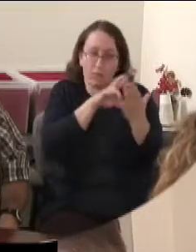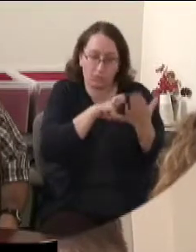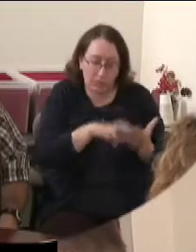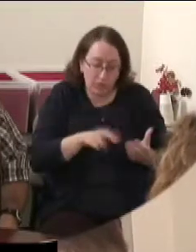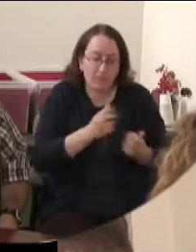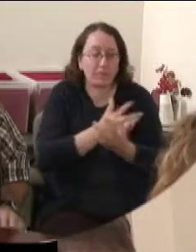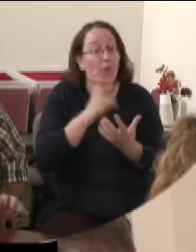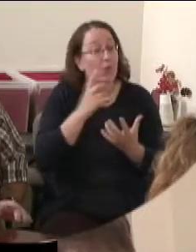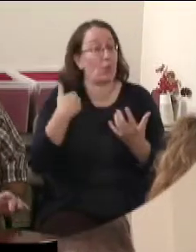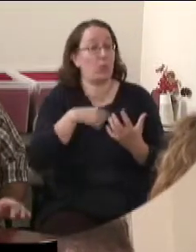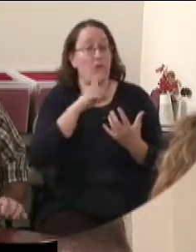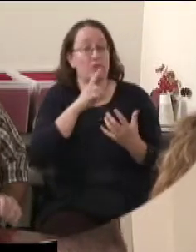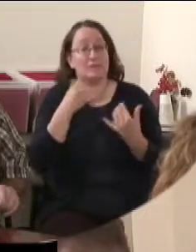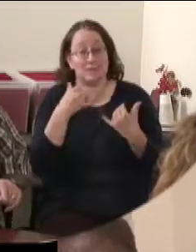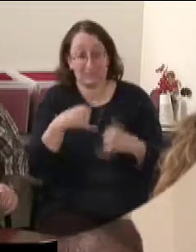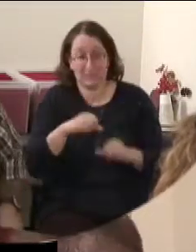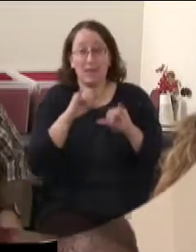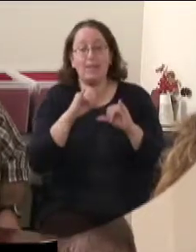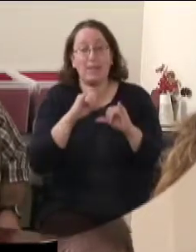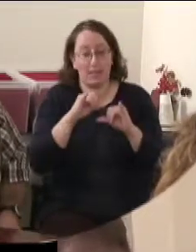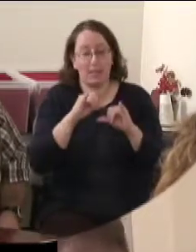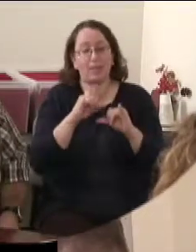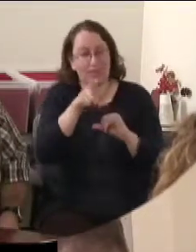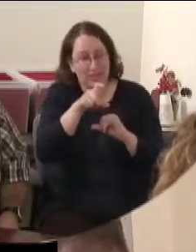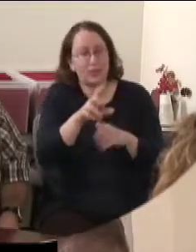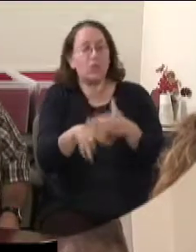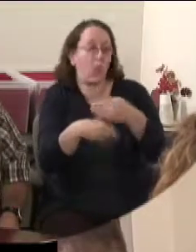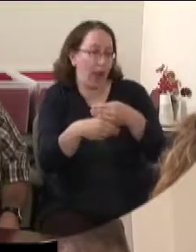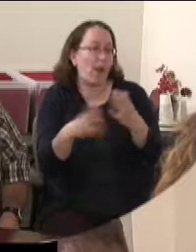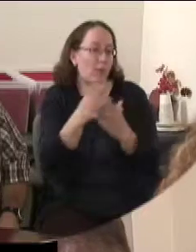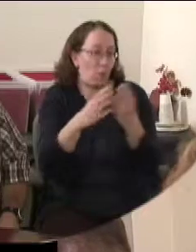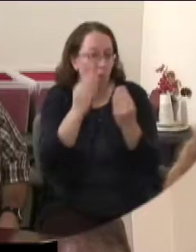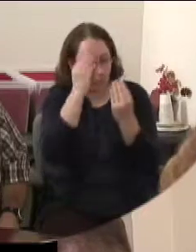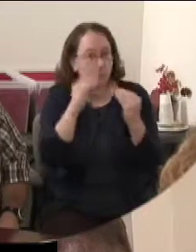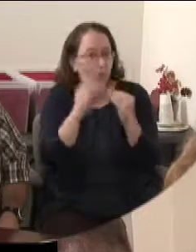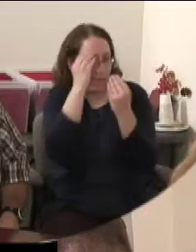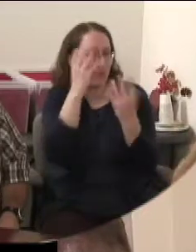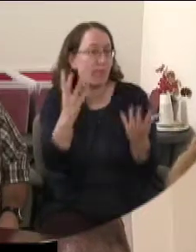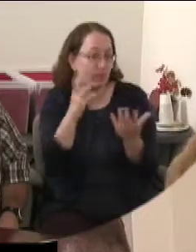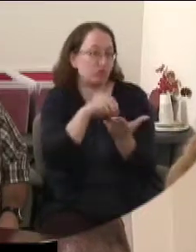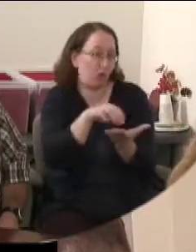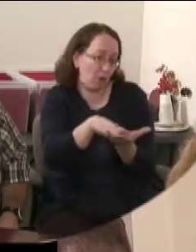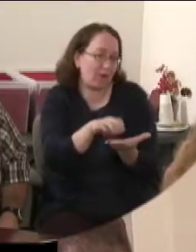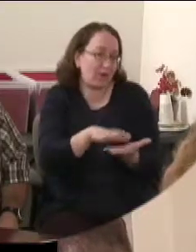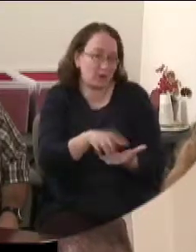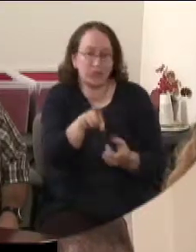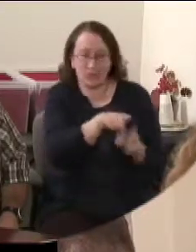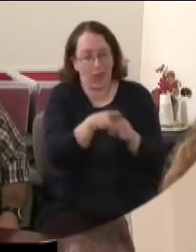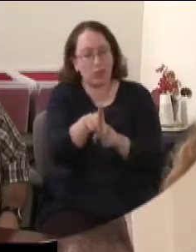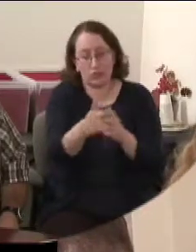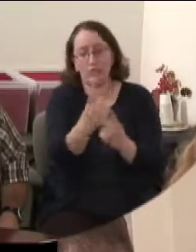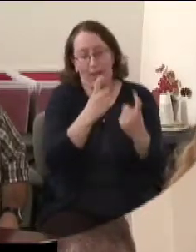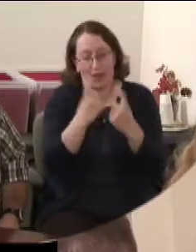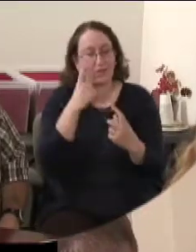And we still are meeting to add some more information to it as you have asked for.